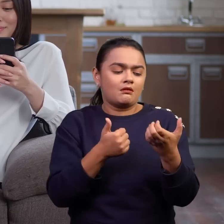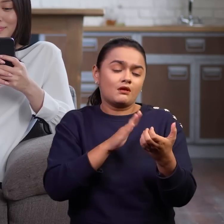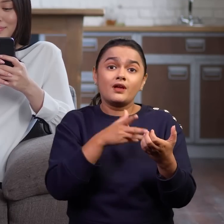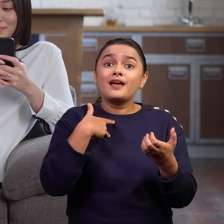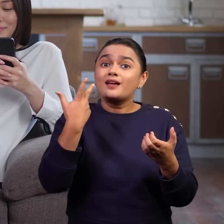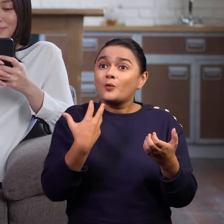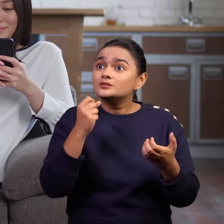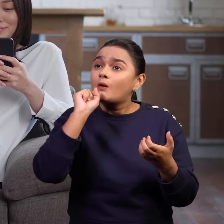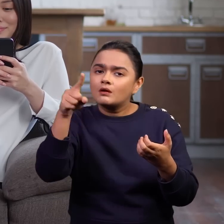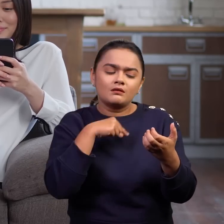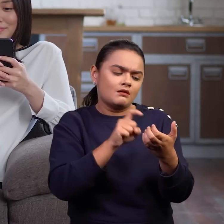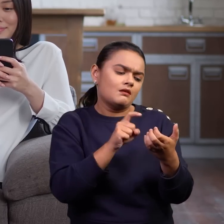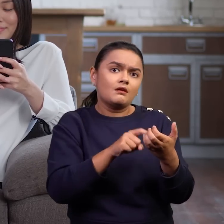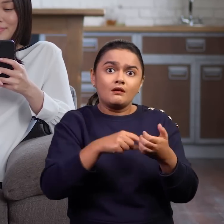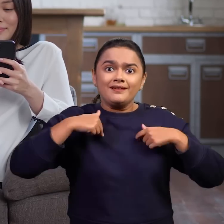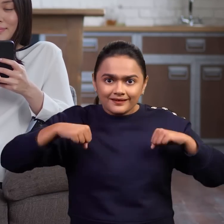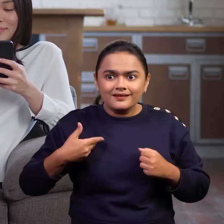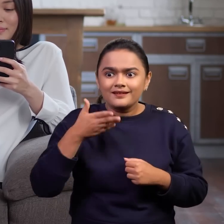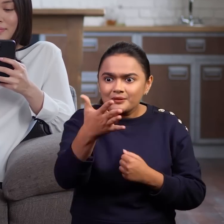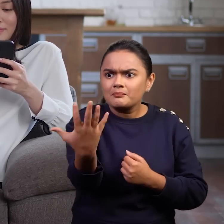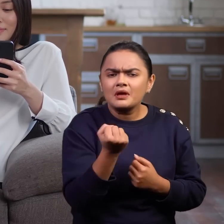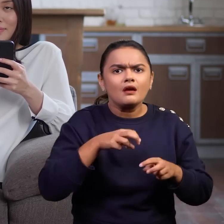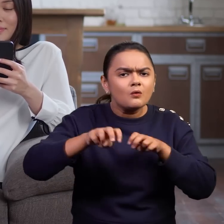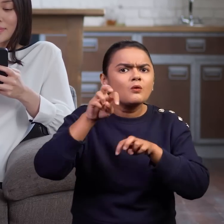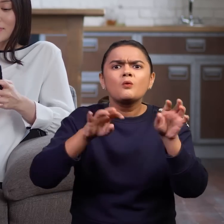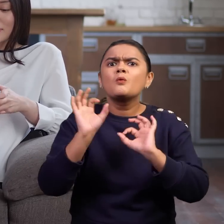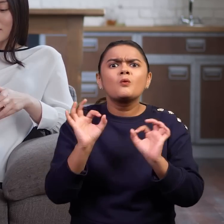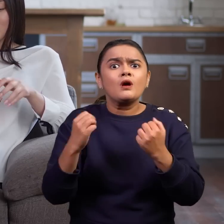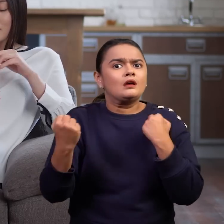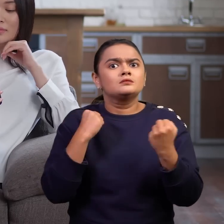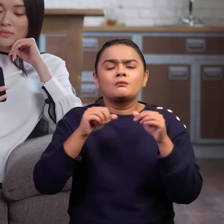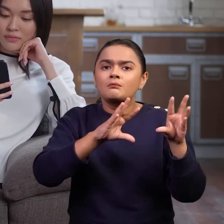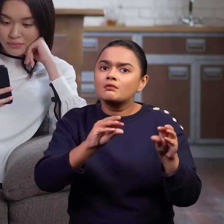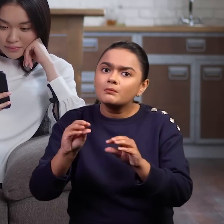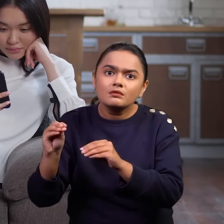We no longer go to the market; everything is delivered at home using phones. This way, we miss out on exercise.